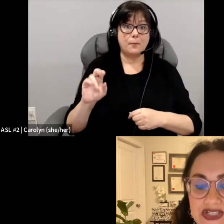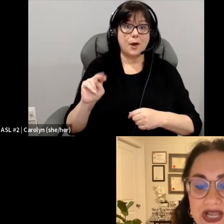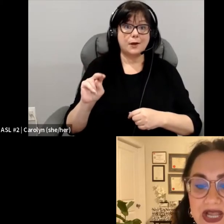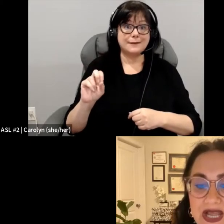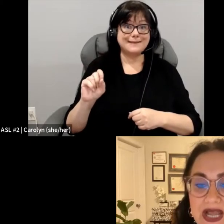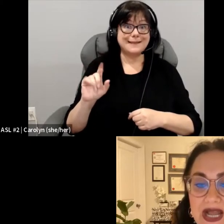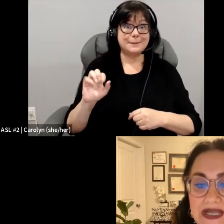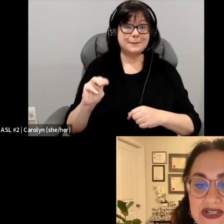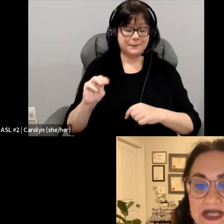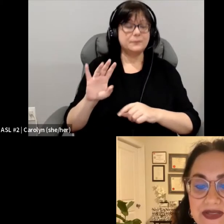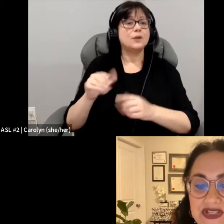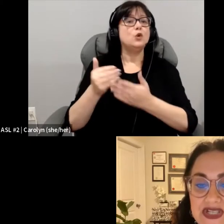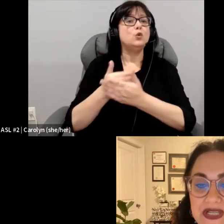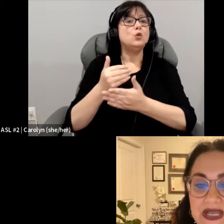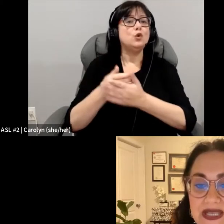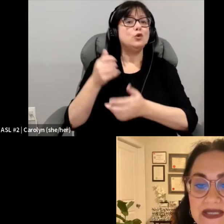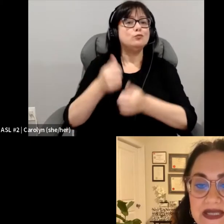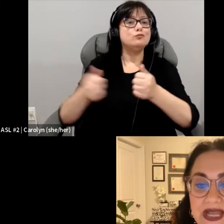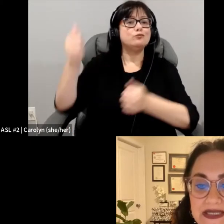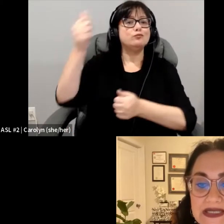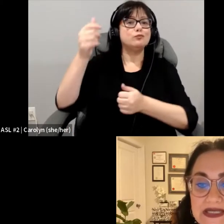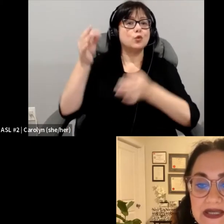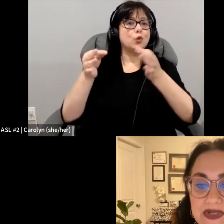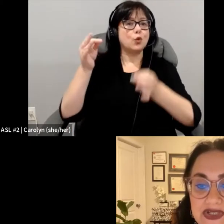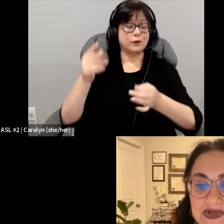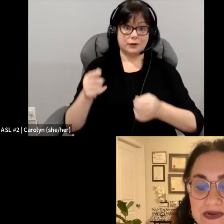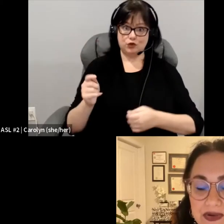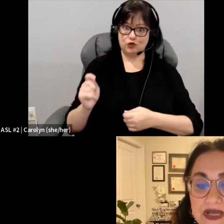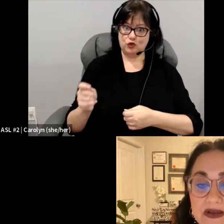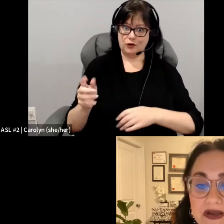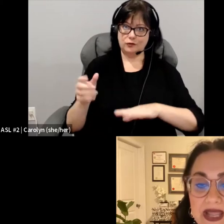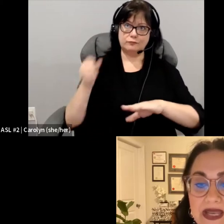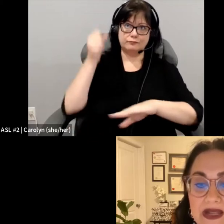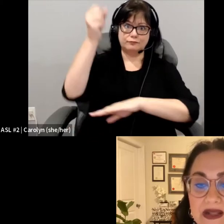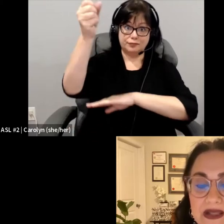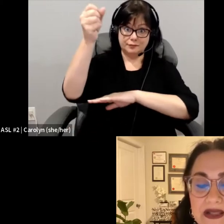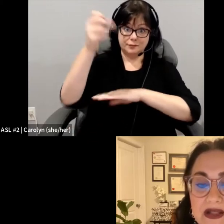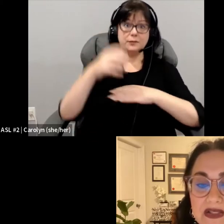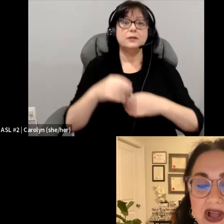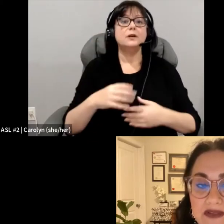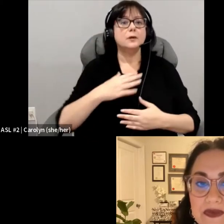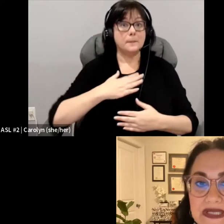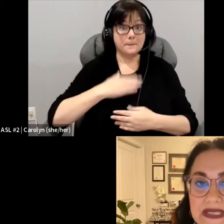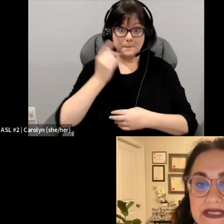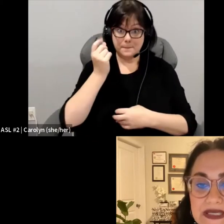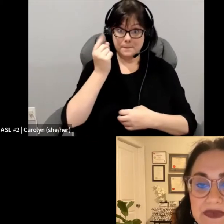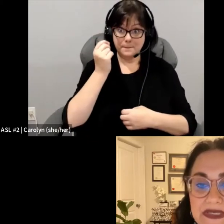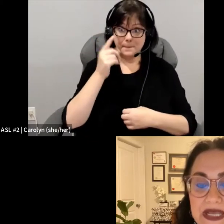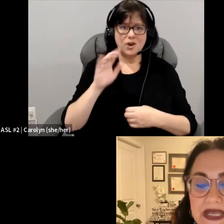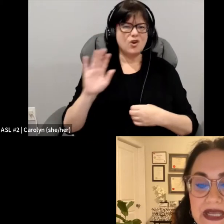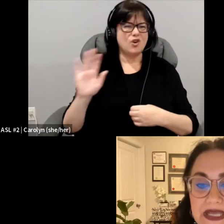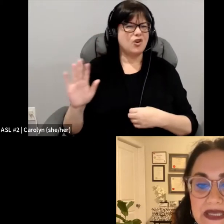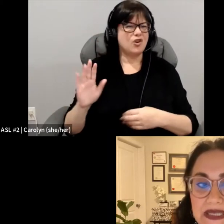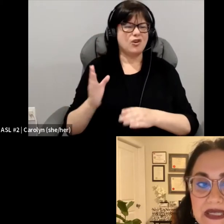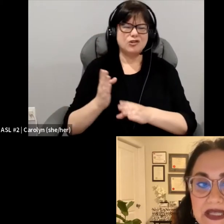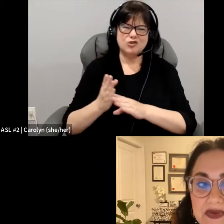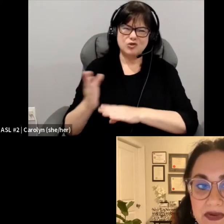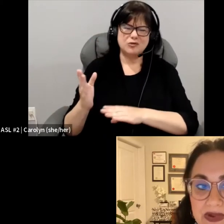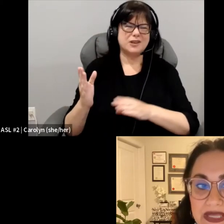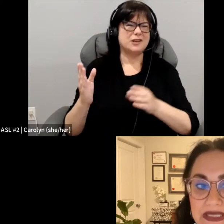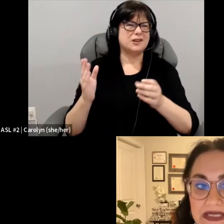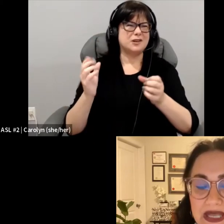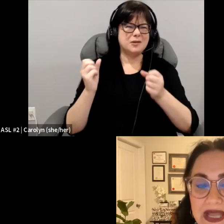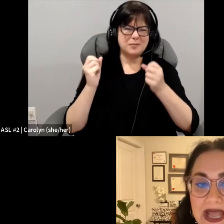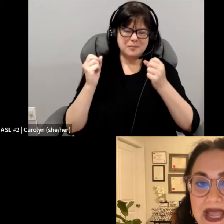I UNDERSTAND SHE HAS HAD A DISTINGUISHED CAREER AND A LOT WAS STEEPED IN HUMAN RIGHT.